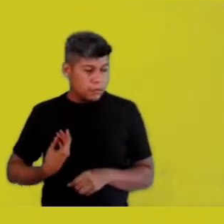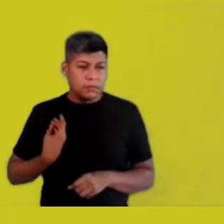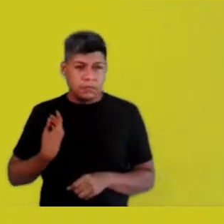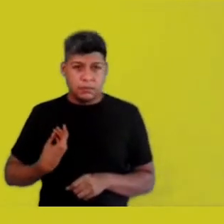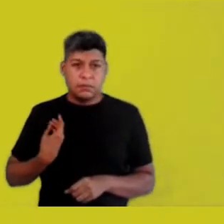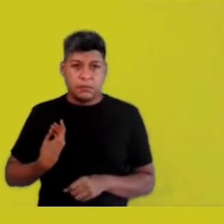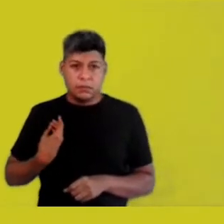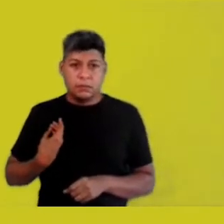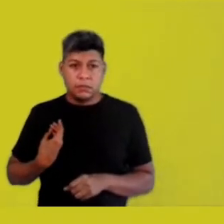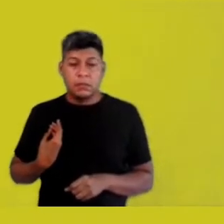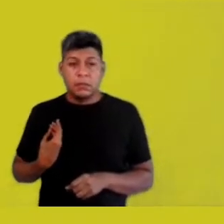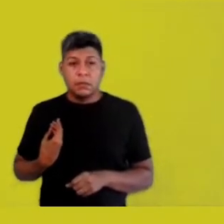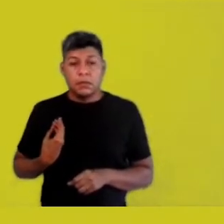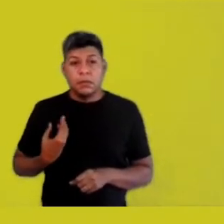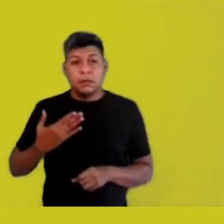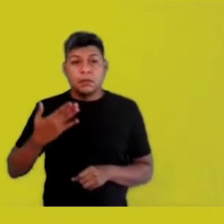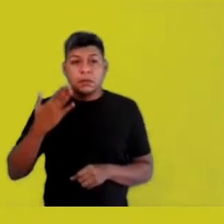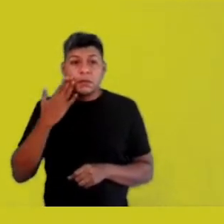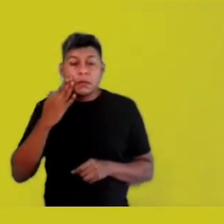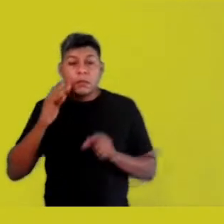even space-time displacements,